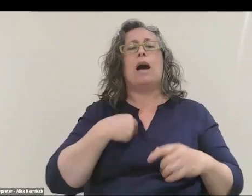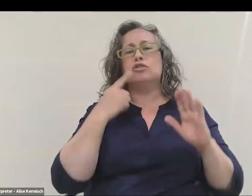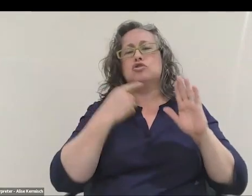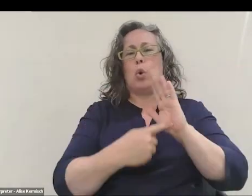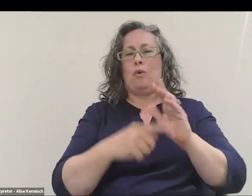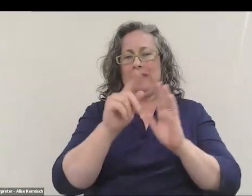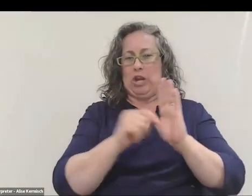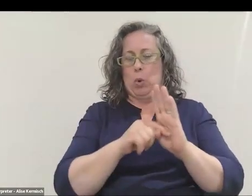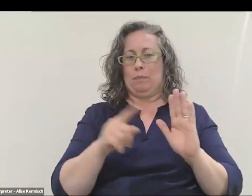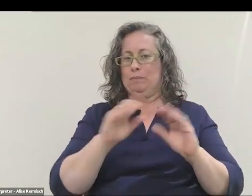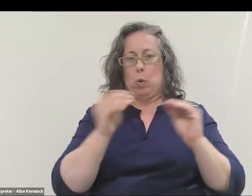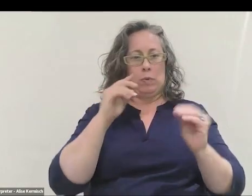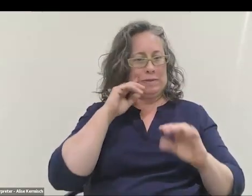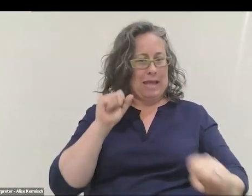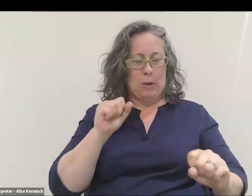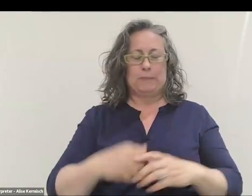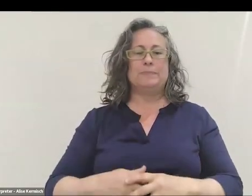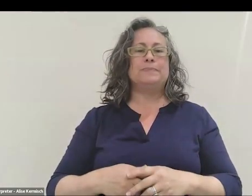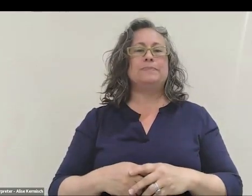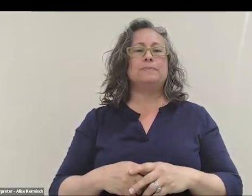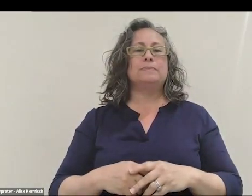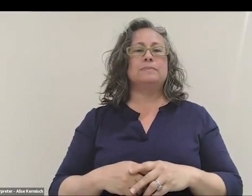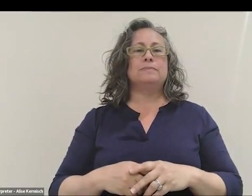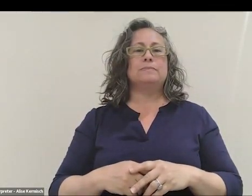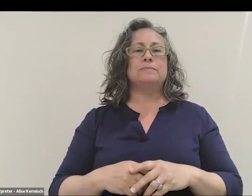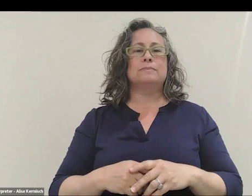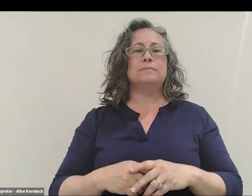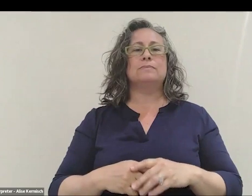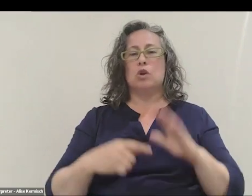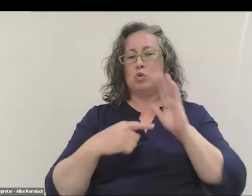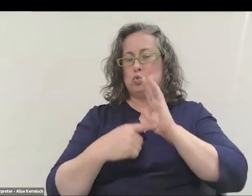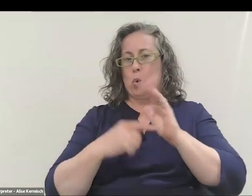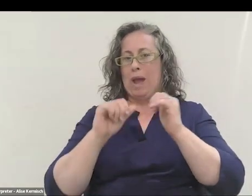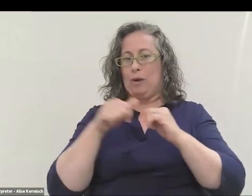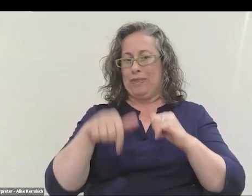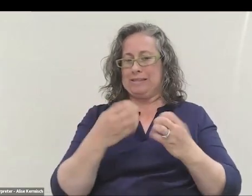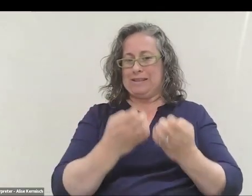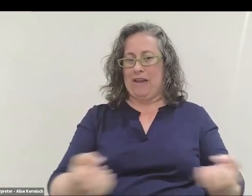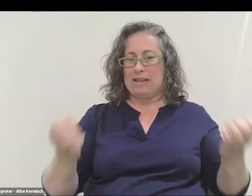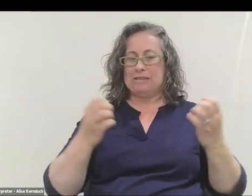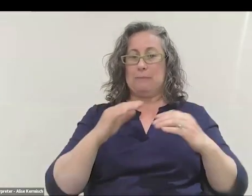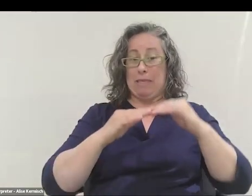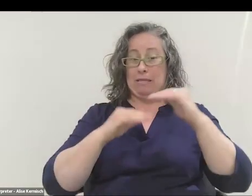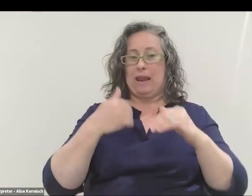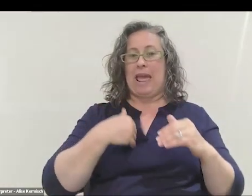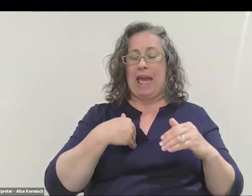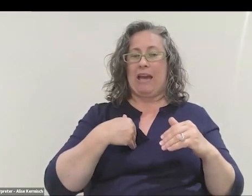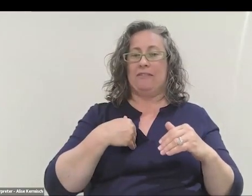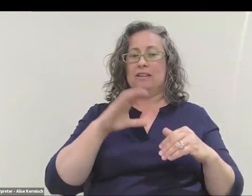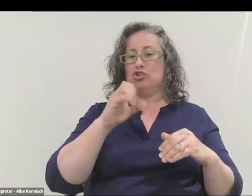This is just showing how this device is built. Essentially, there's this printed circuit board, and there's these spikes coming up out of it,